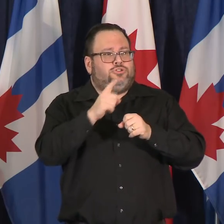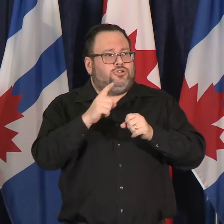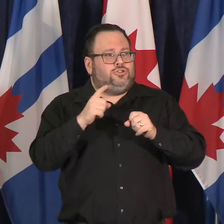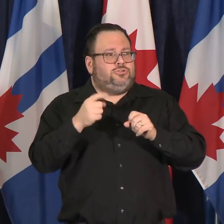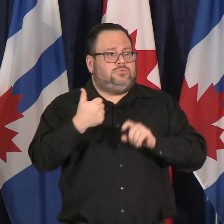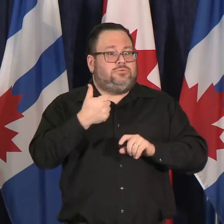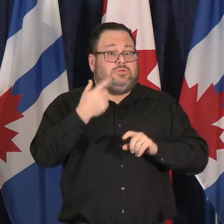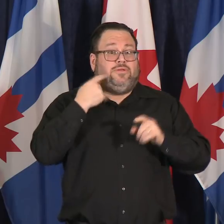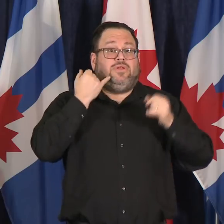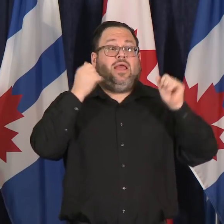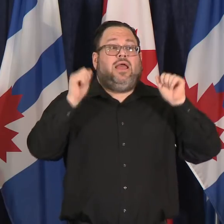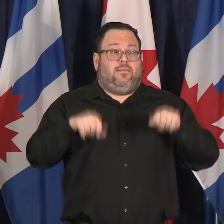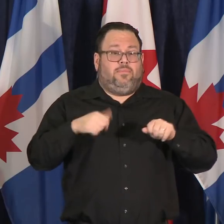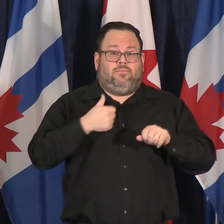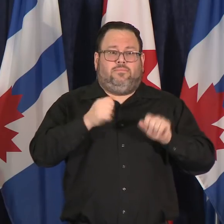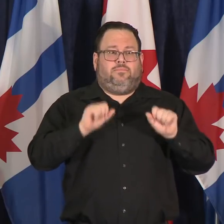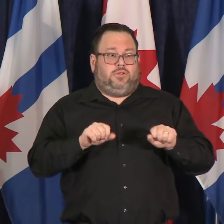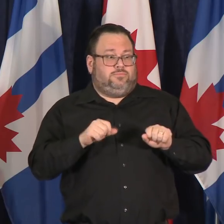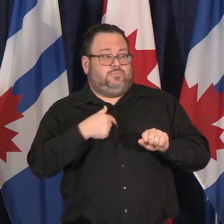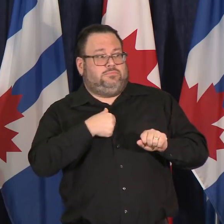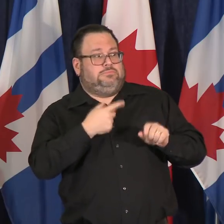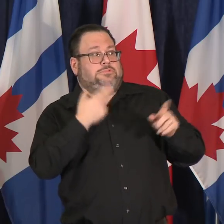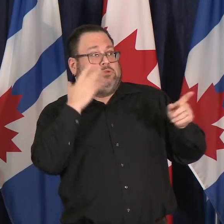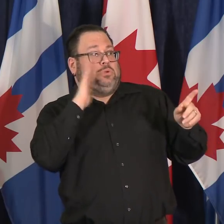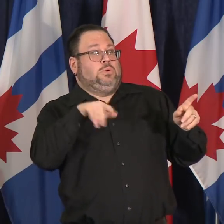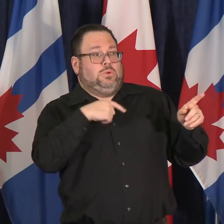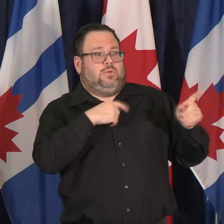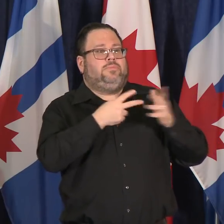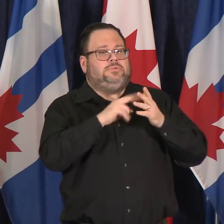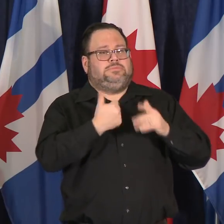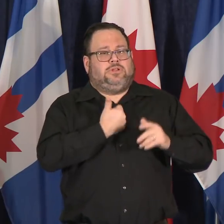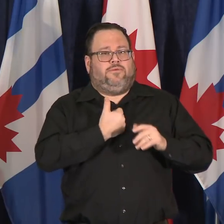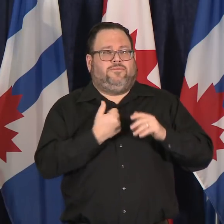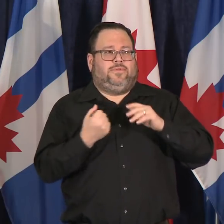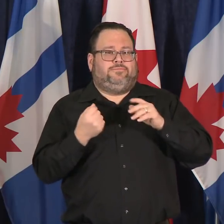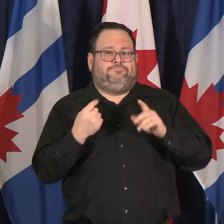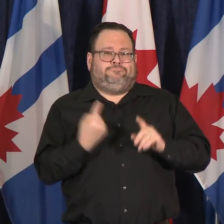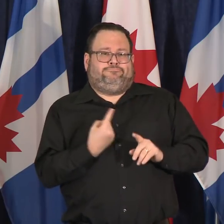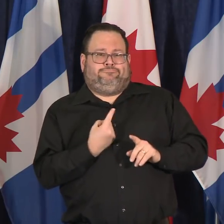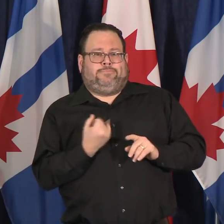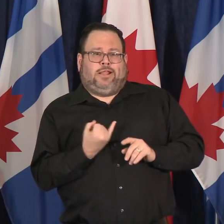that's when we take the opportunity to inform but as we can see in other